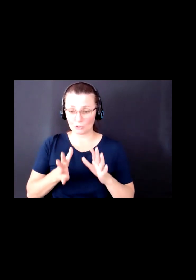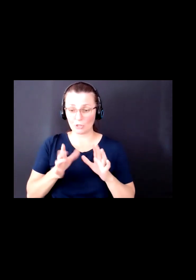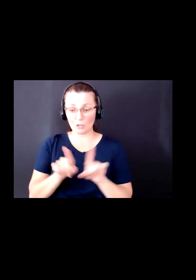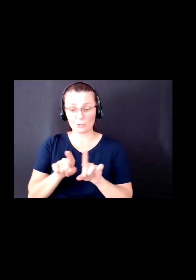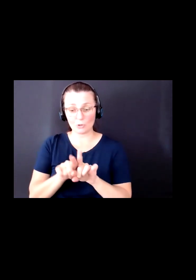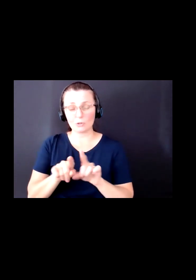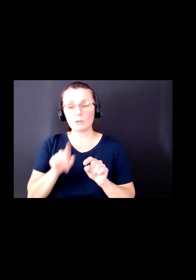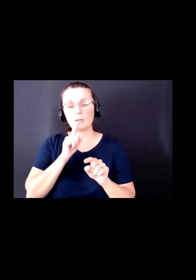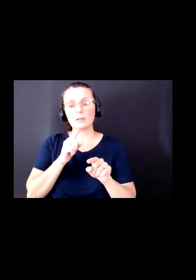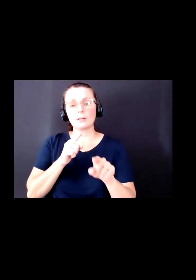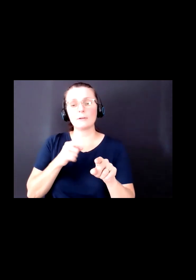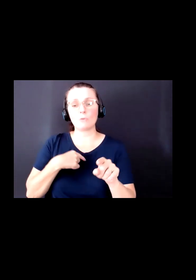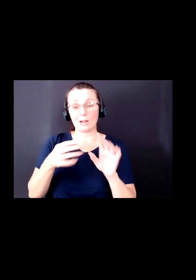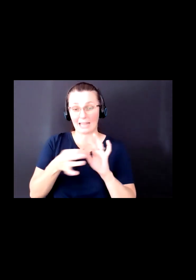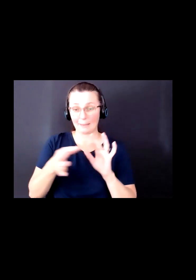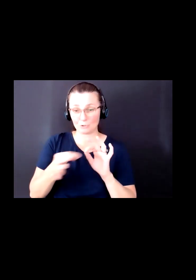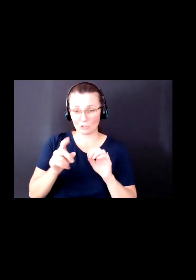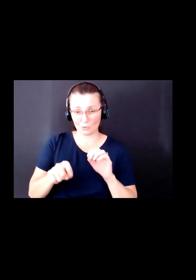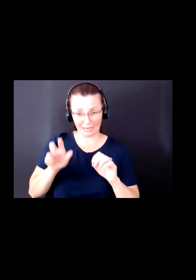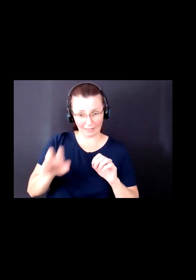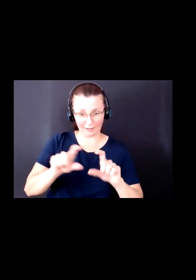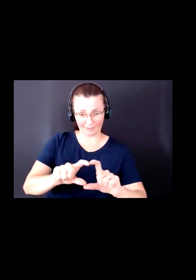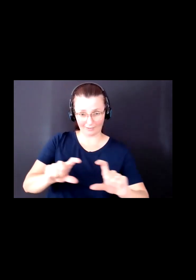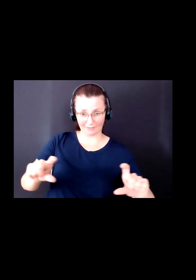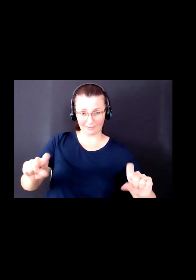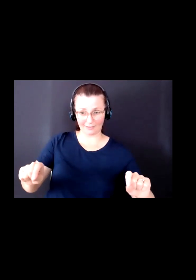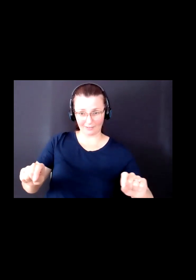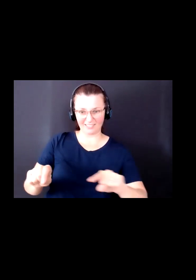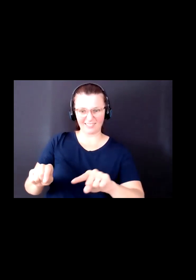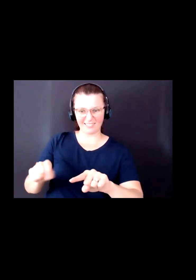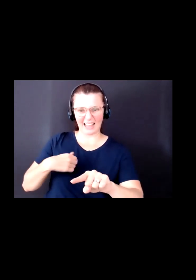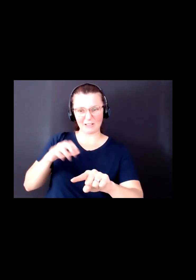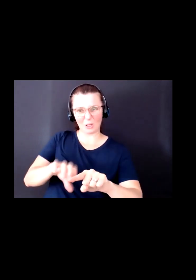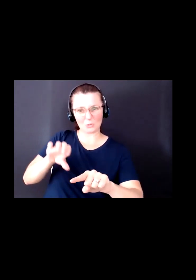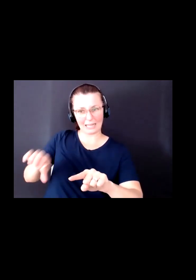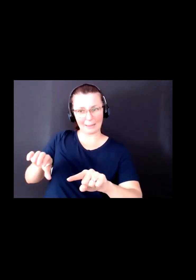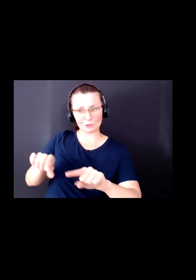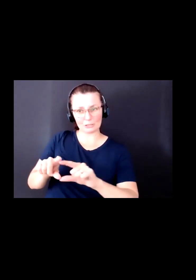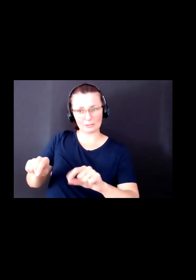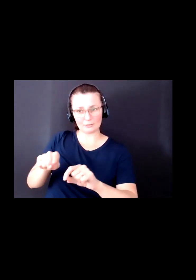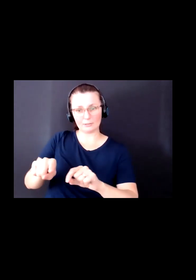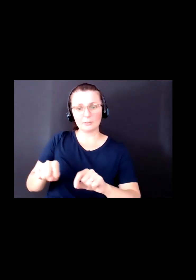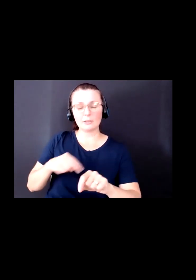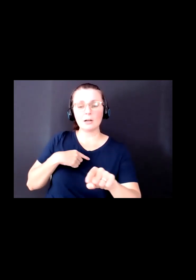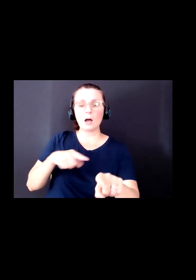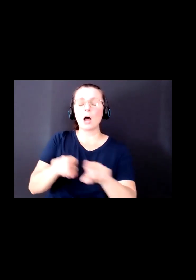the captioning button. And also refer to the chat feature, where we've posted a link that will connect you to the transcript.